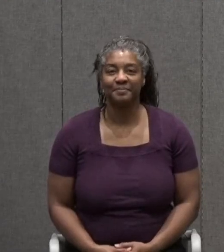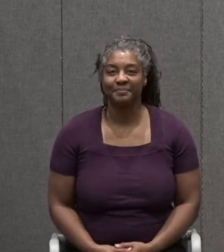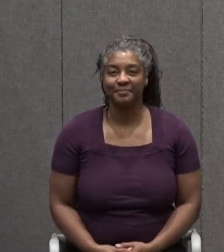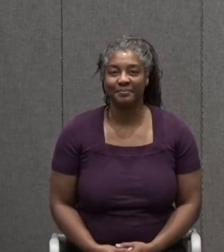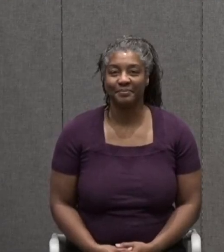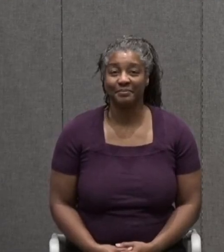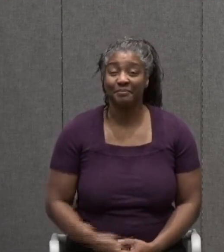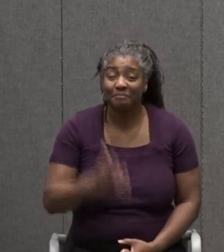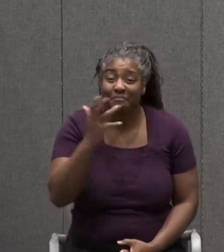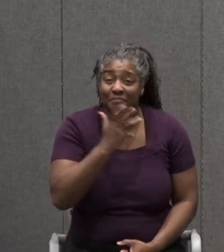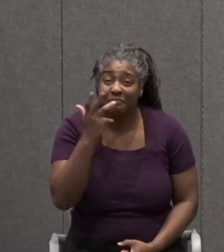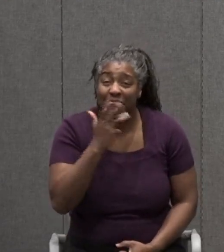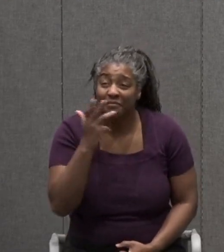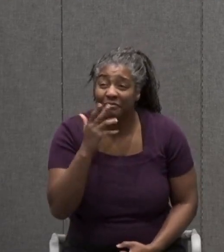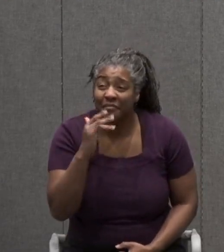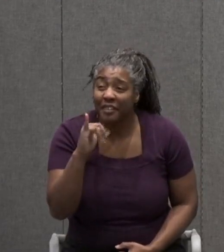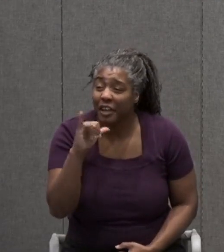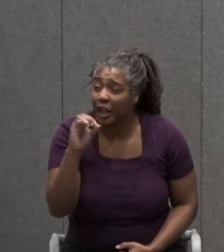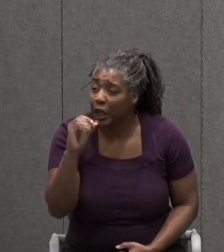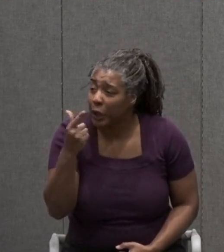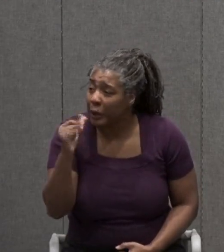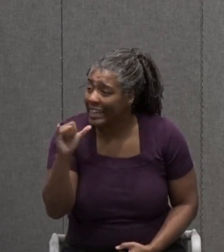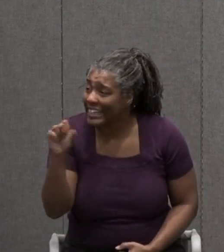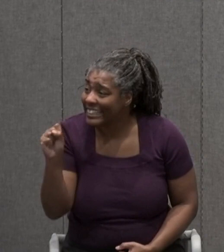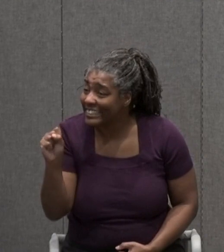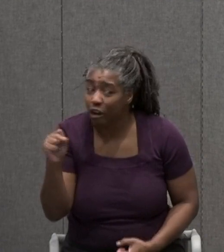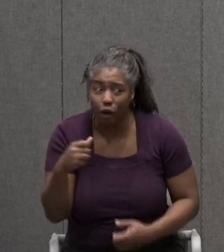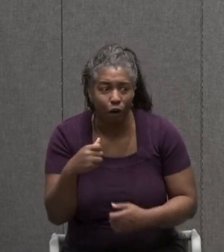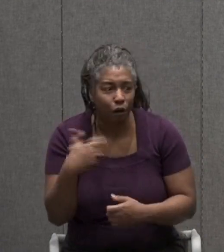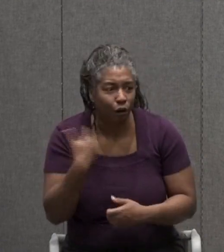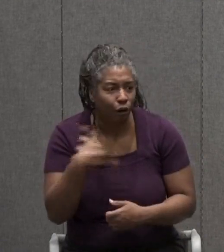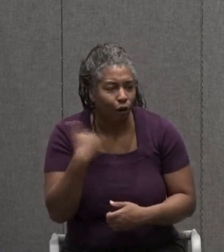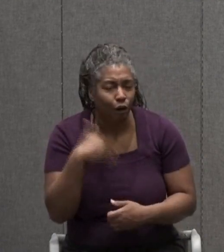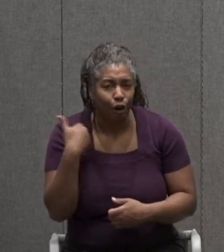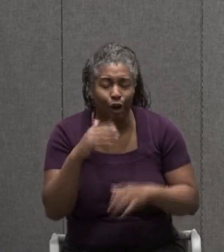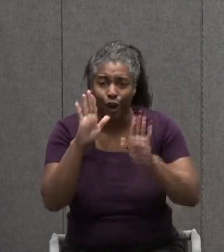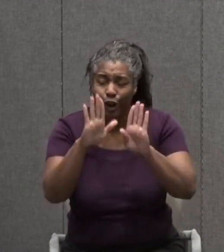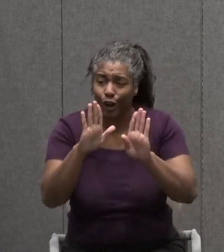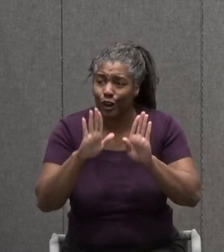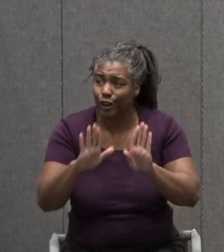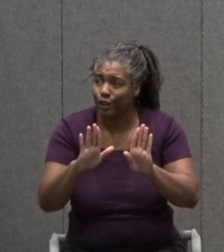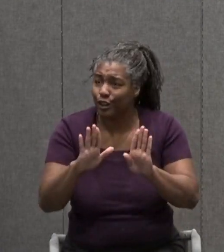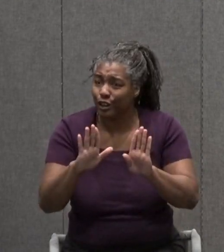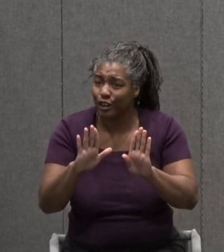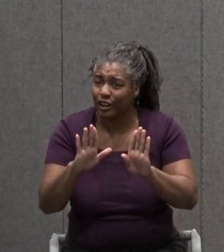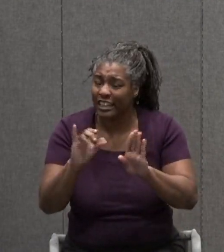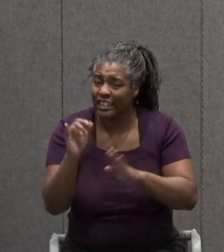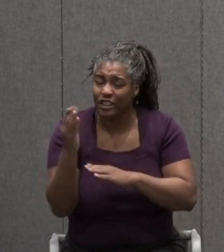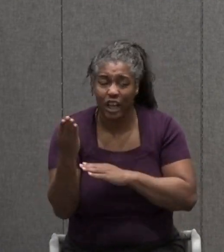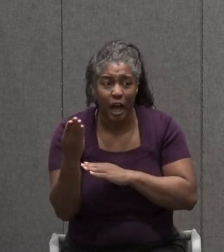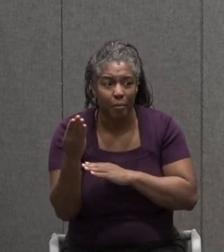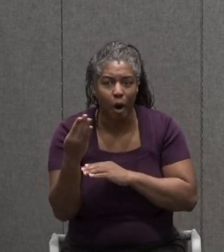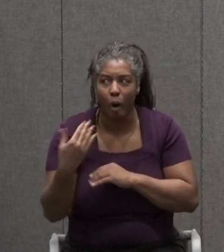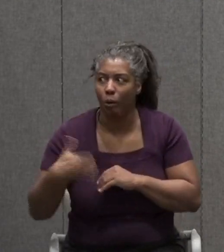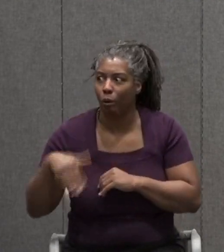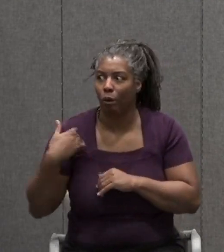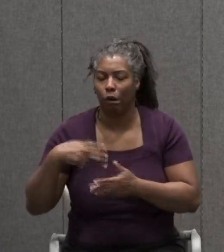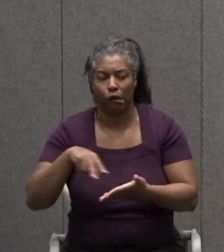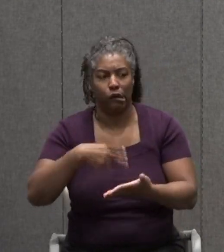Wow yogis that was great job, kids, you were really dancing and pulling those chair forms